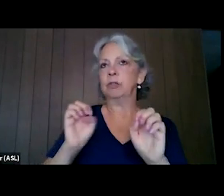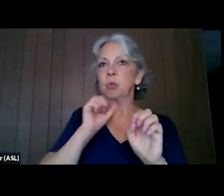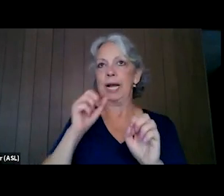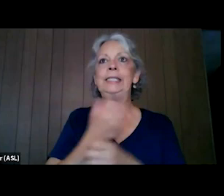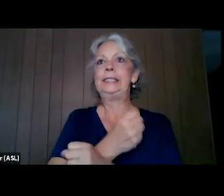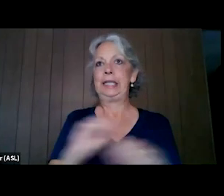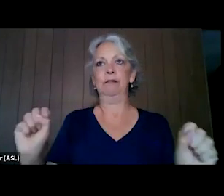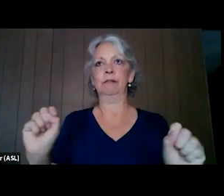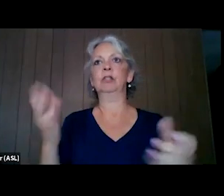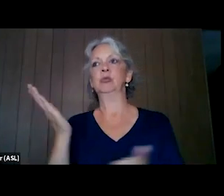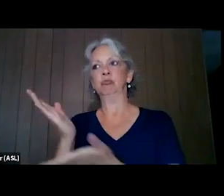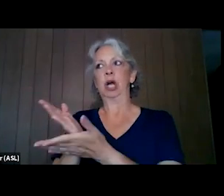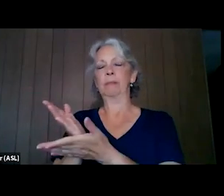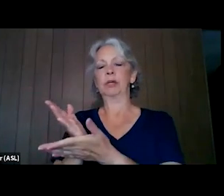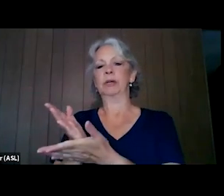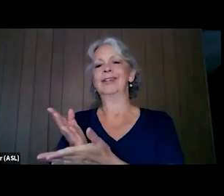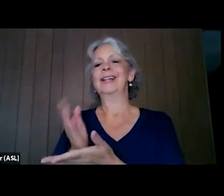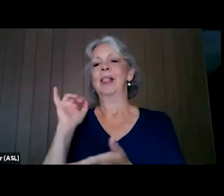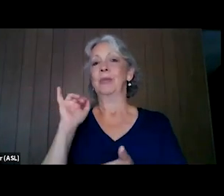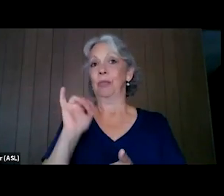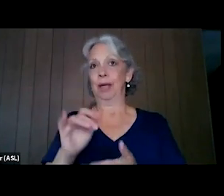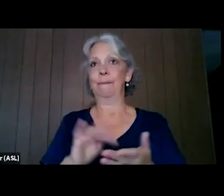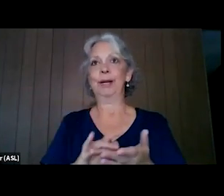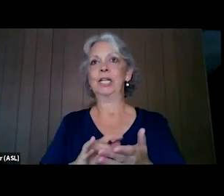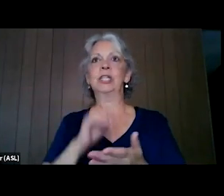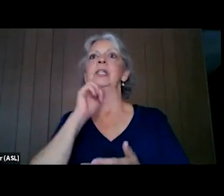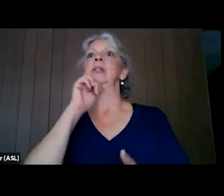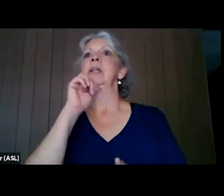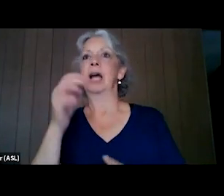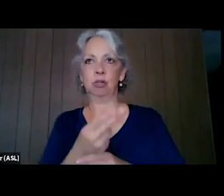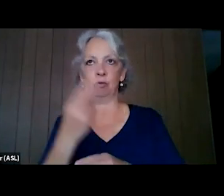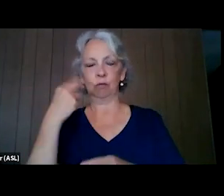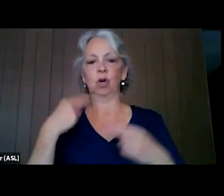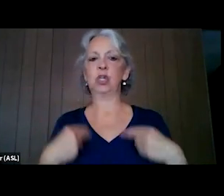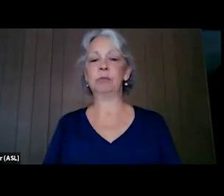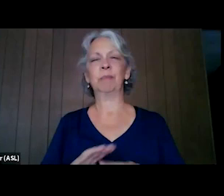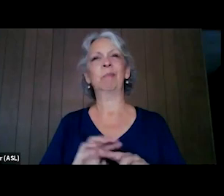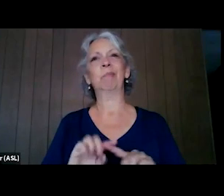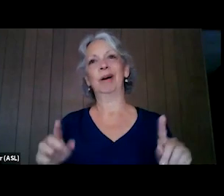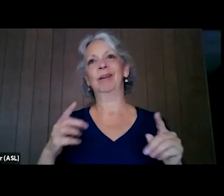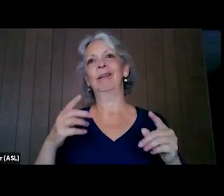So this is not a medication that is used in humans. Unfortunately it's being added to the drug supply,